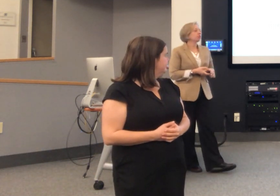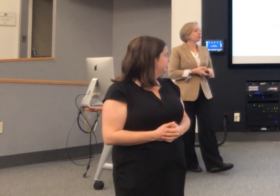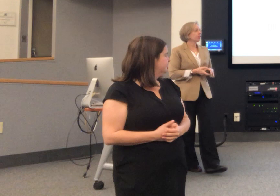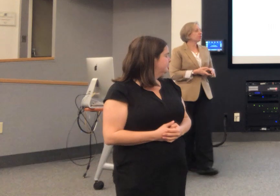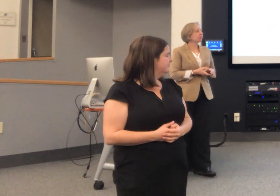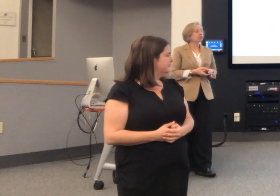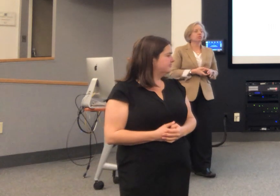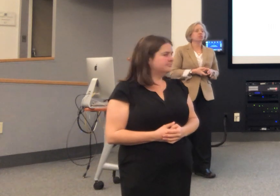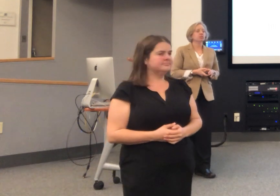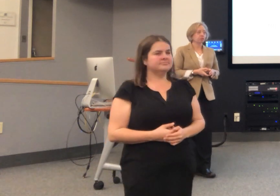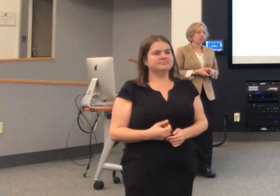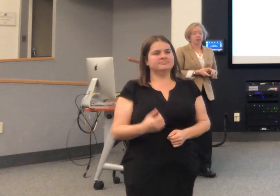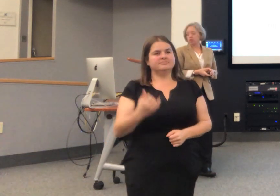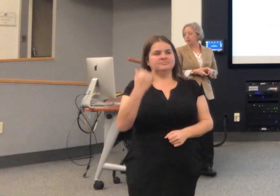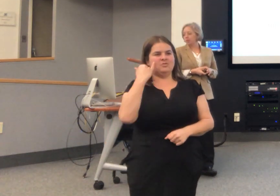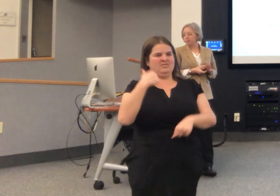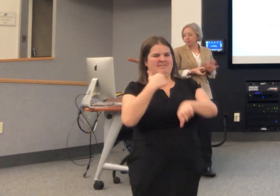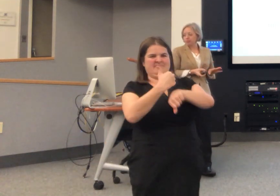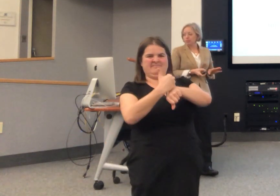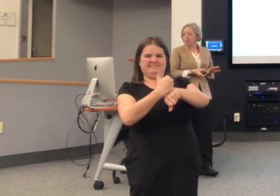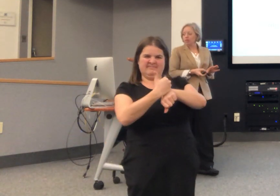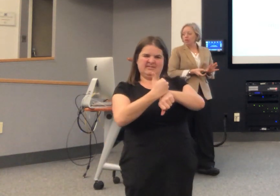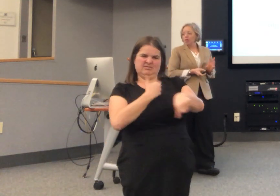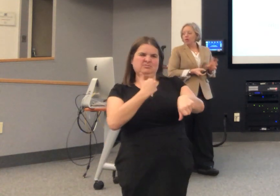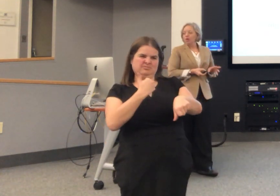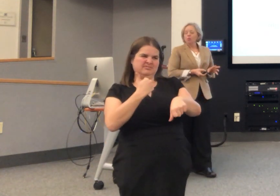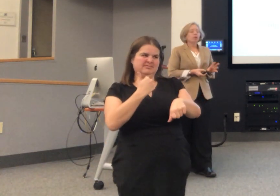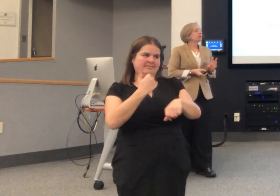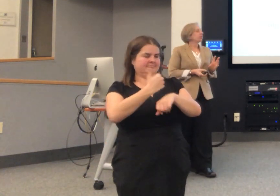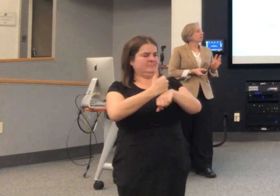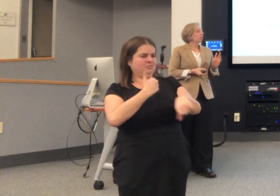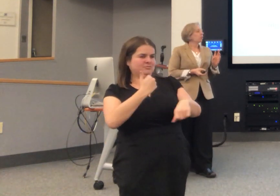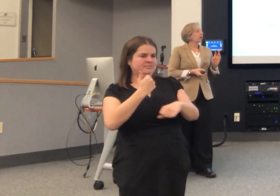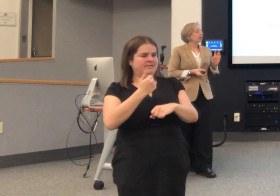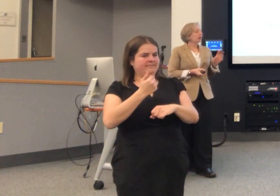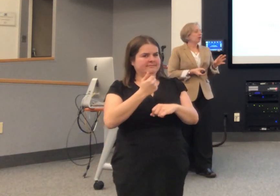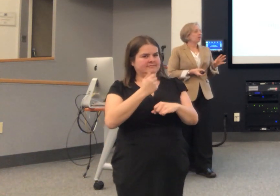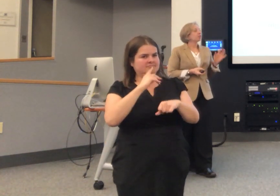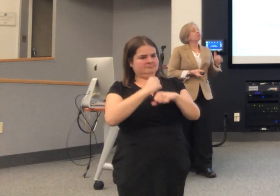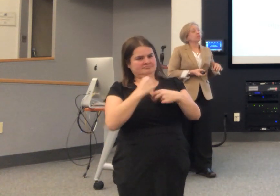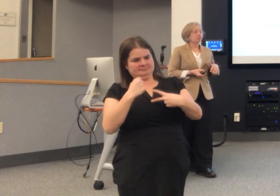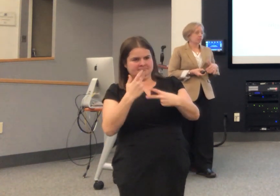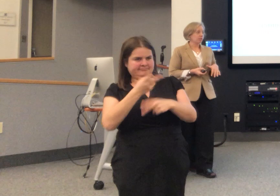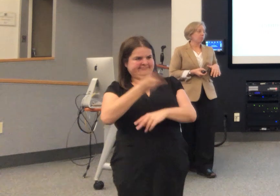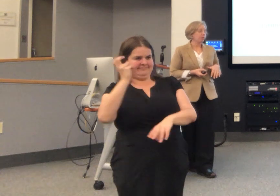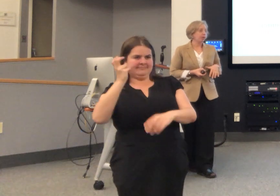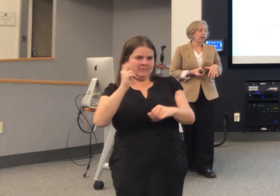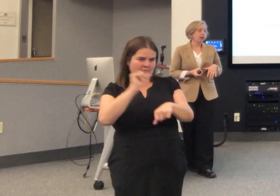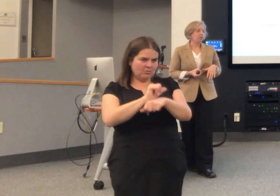So if somebody is sued for infringement, we wanna think about what are the defenses that somebody might have.